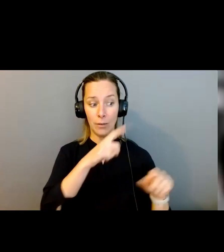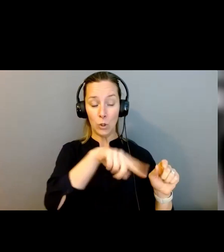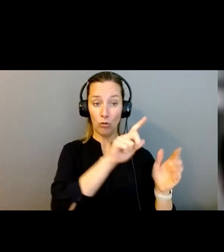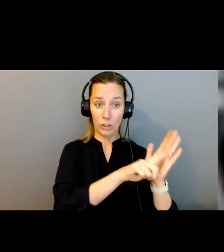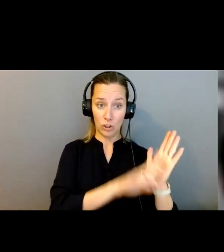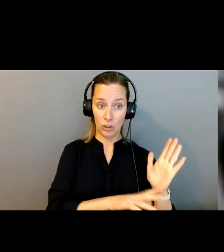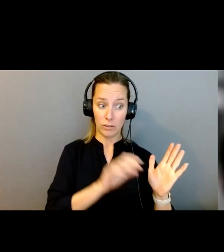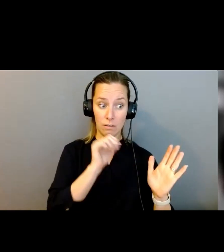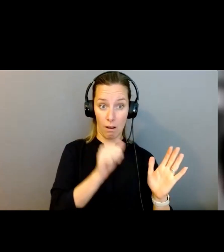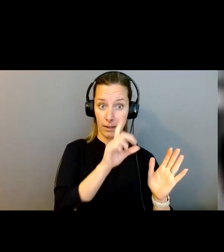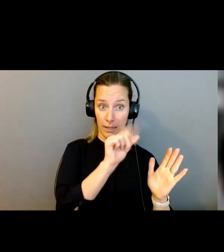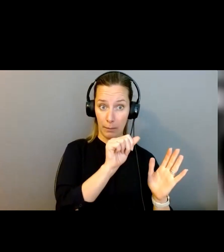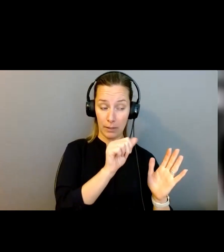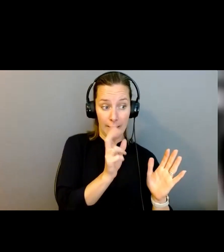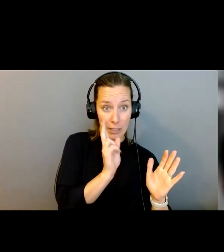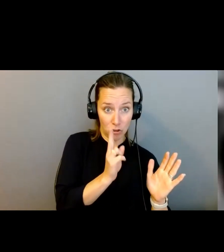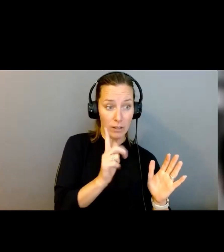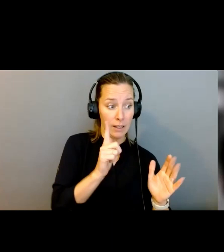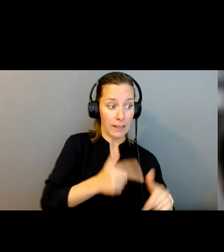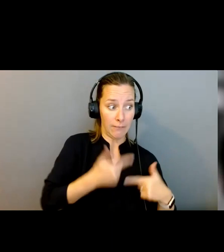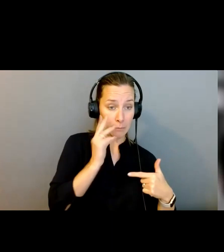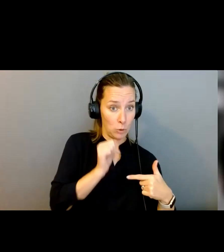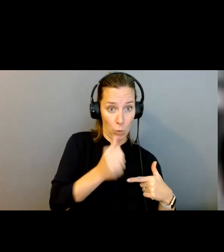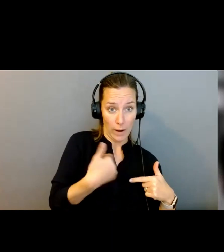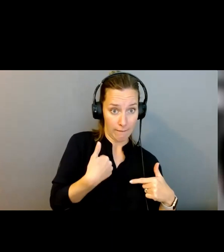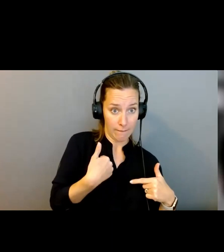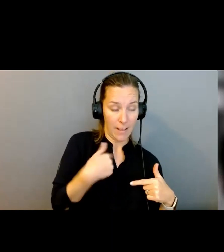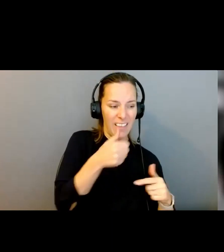don't have the history and the lived experience need to be doing some of that work as well.